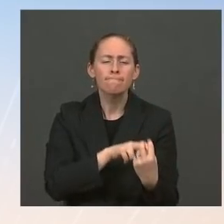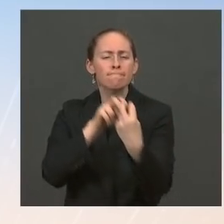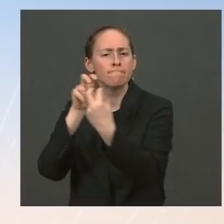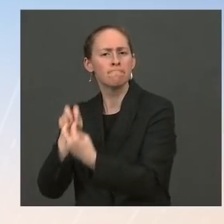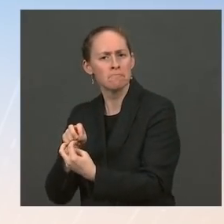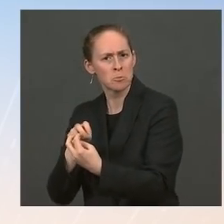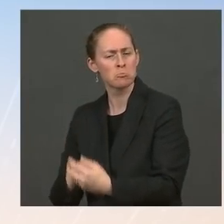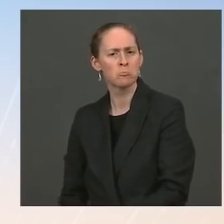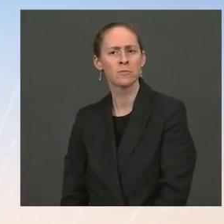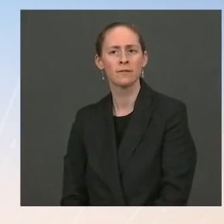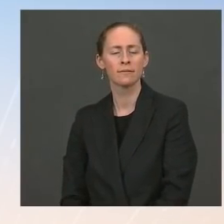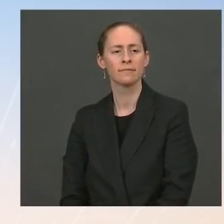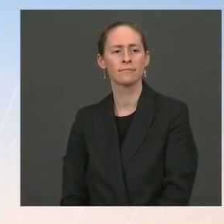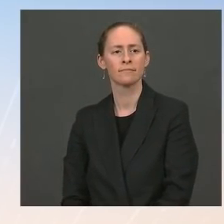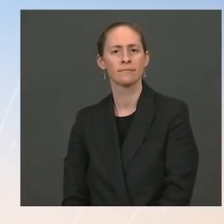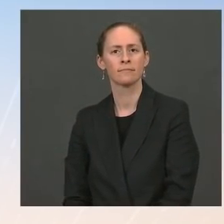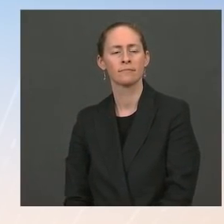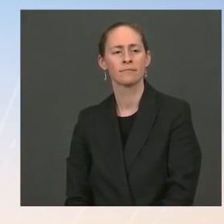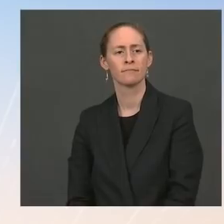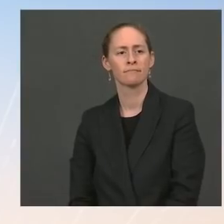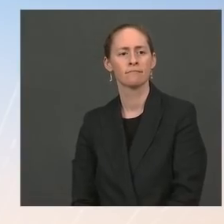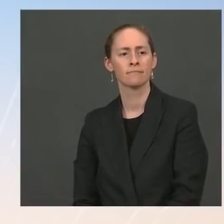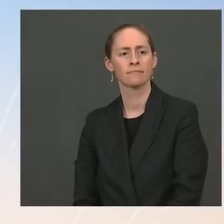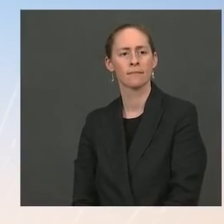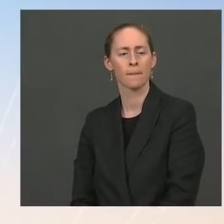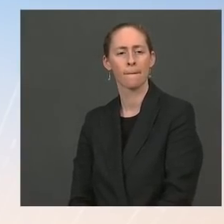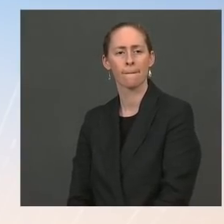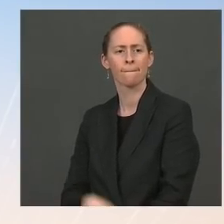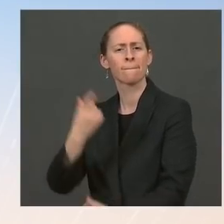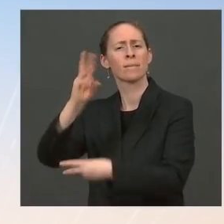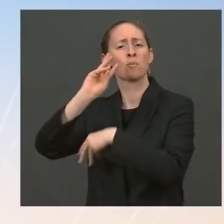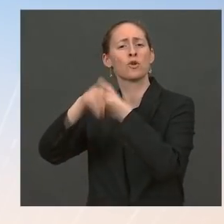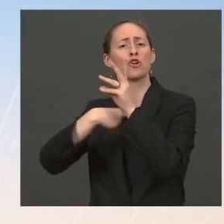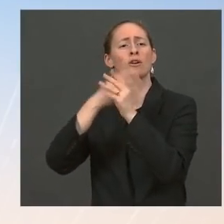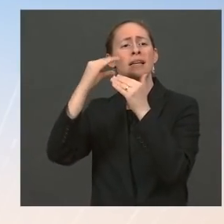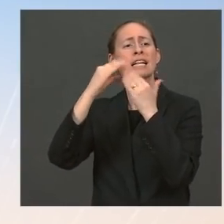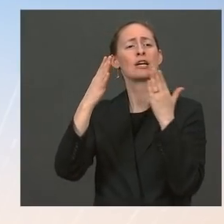and others that on foreign policy President Biden is markedly different from former